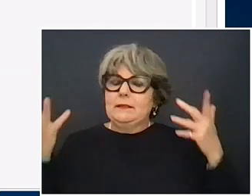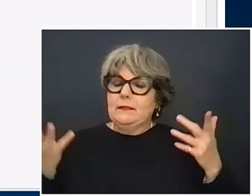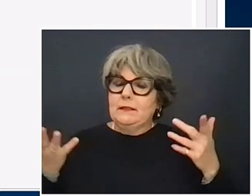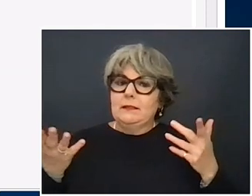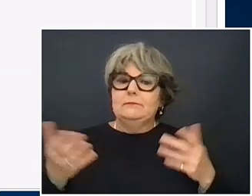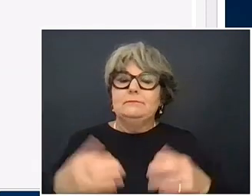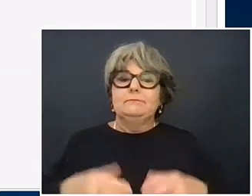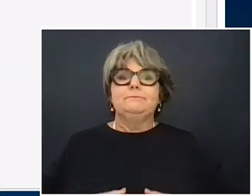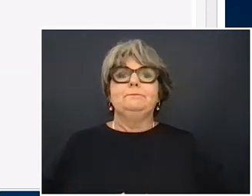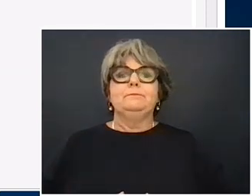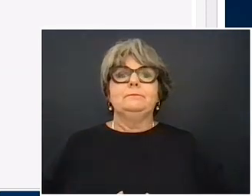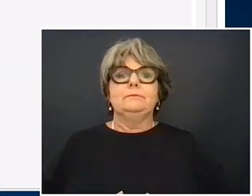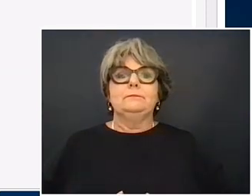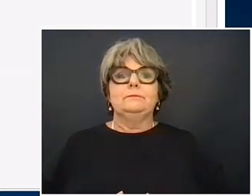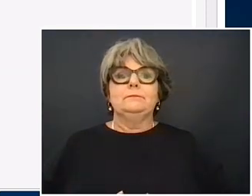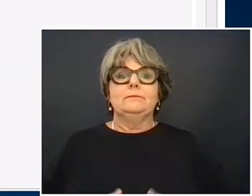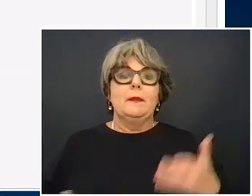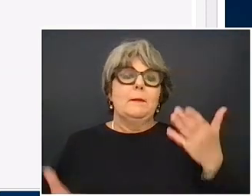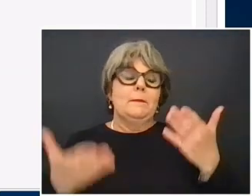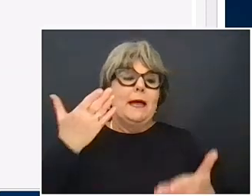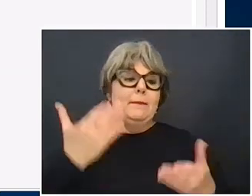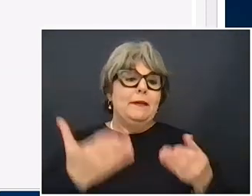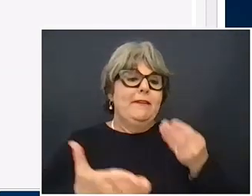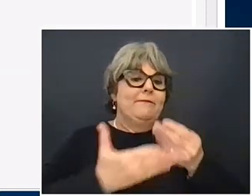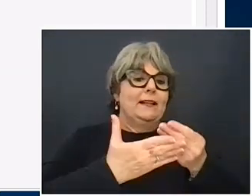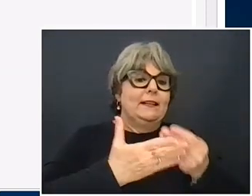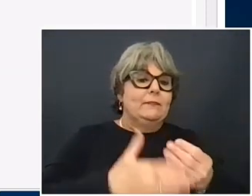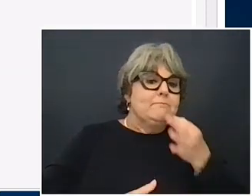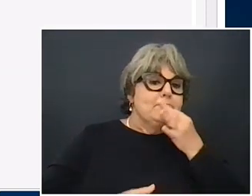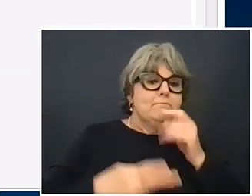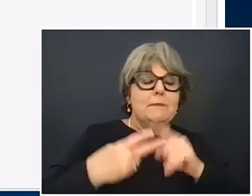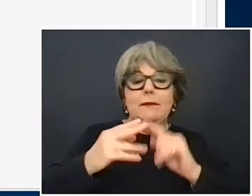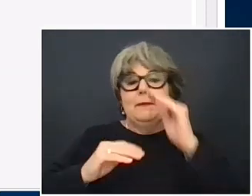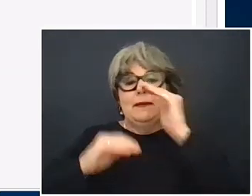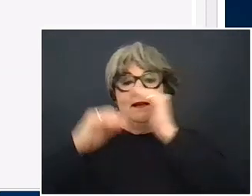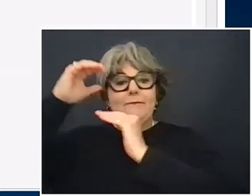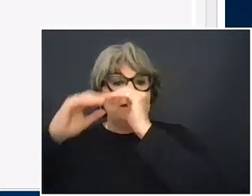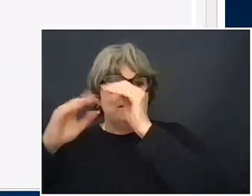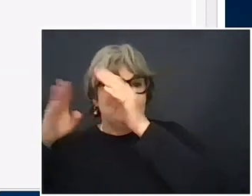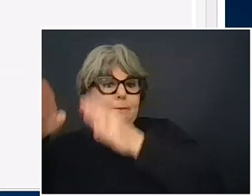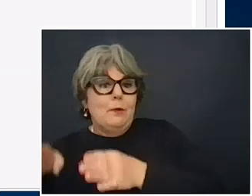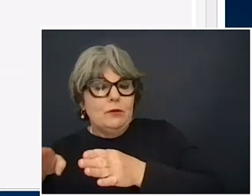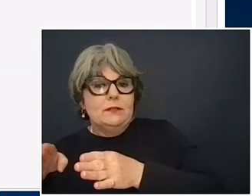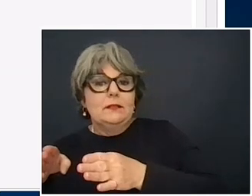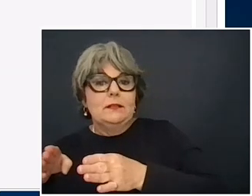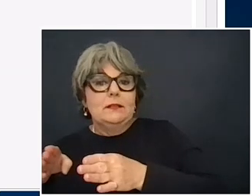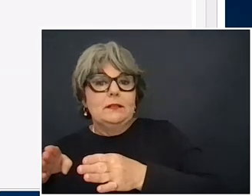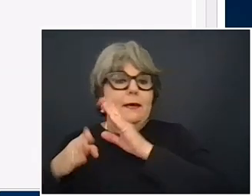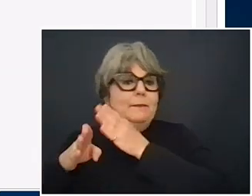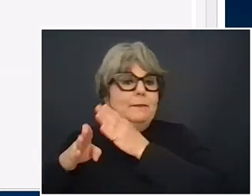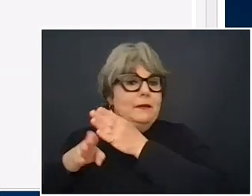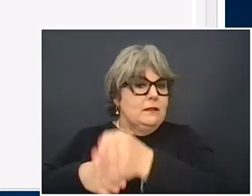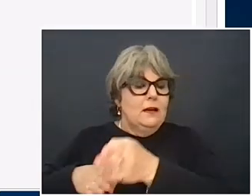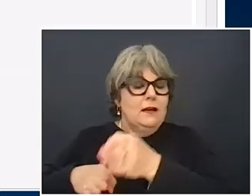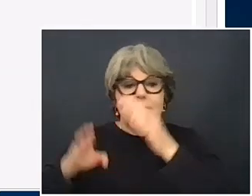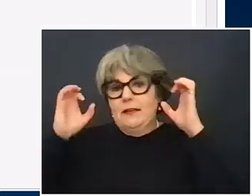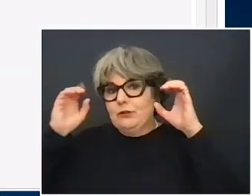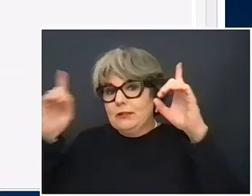financial expertise. It may be a facilities person, may not even be in the education business, but may know something about laboratory design